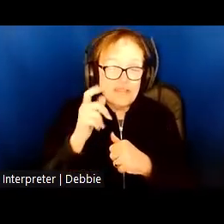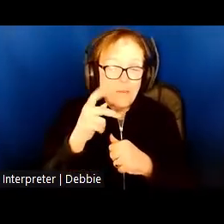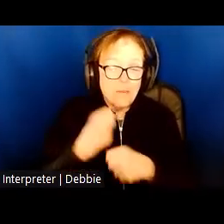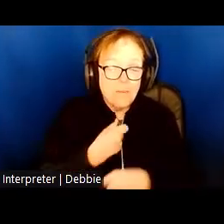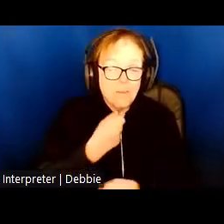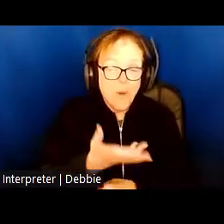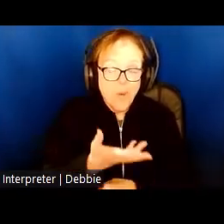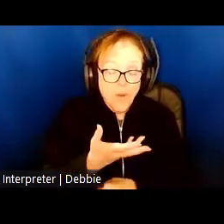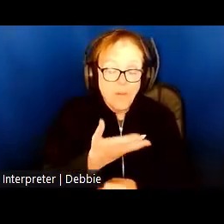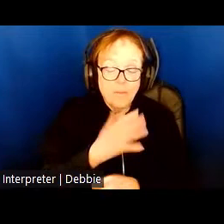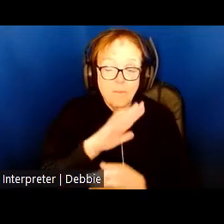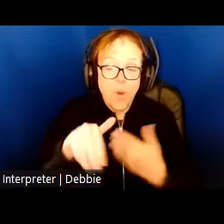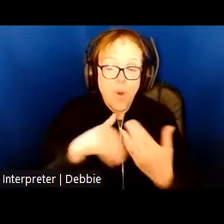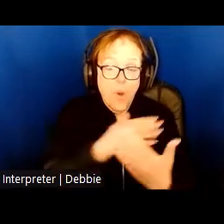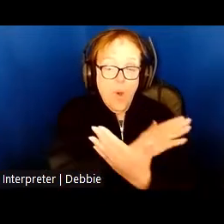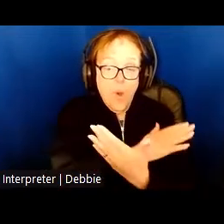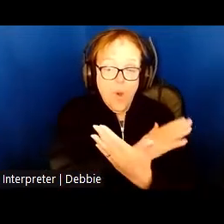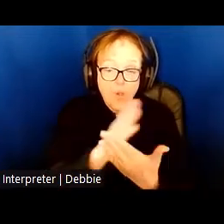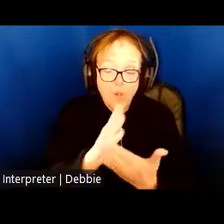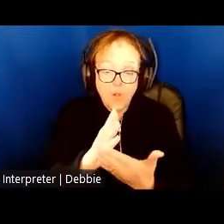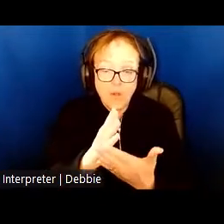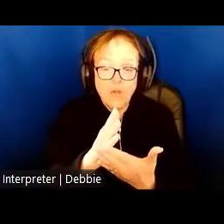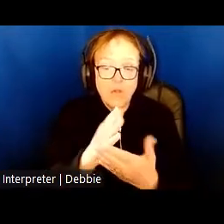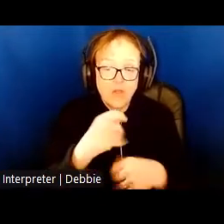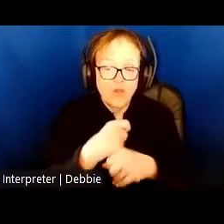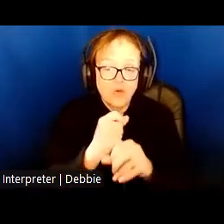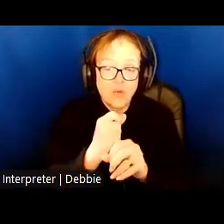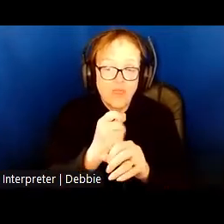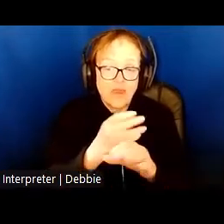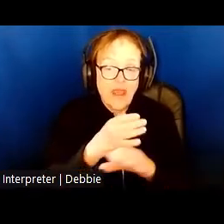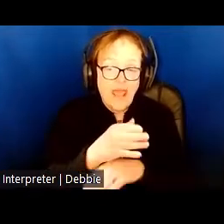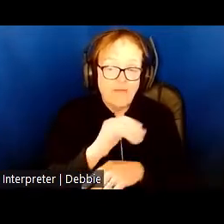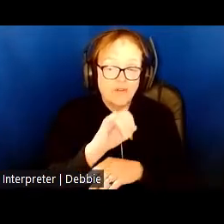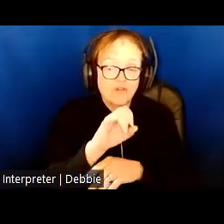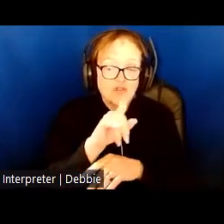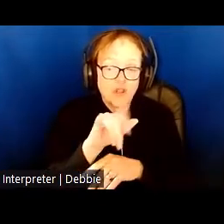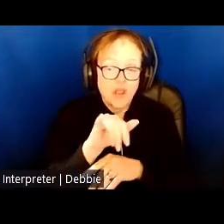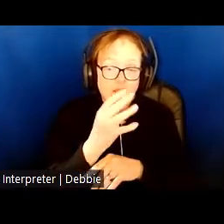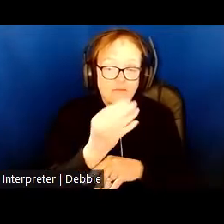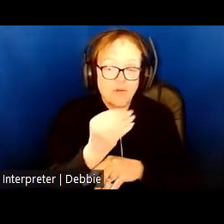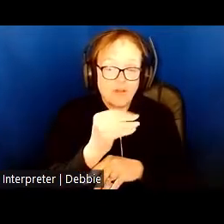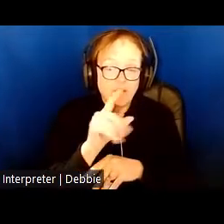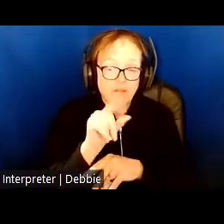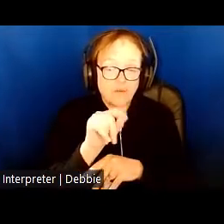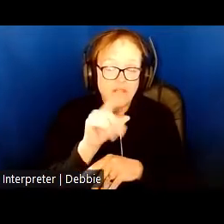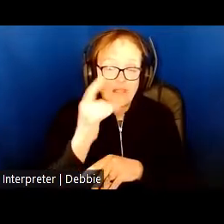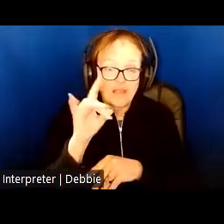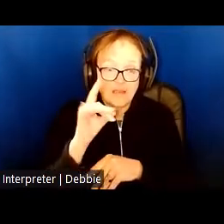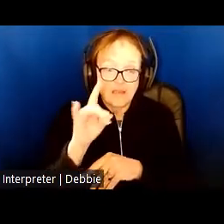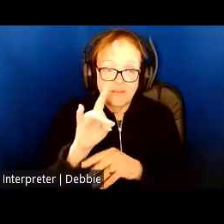in the manuscript must have been created after July 14, 2018.